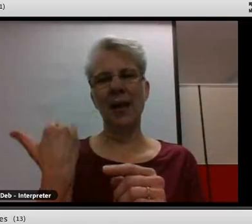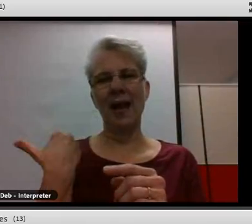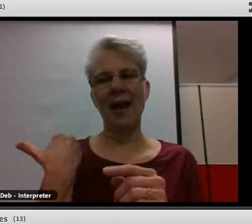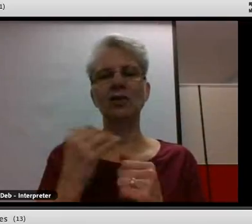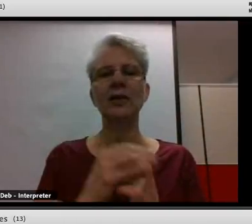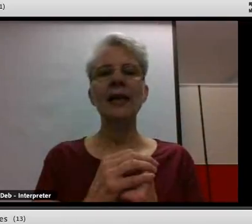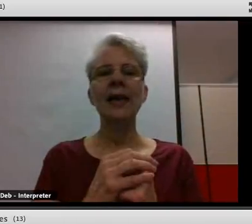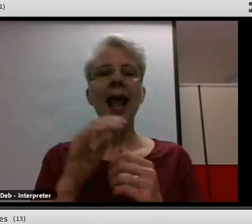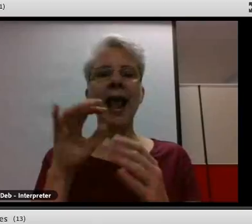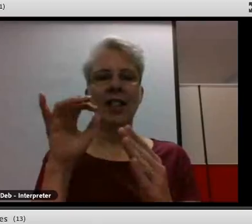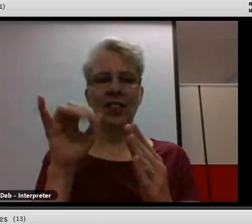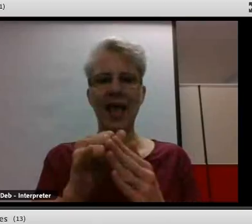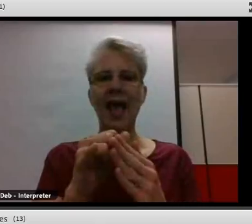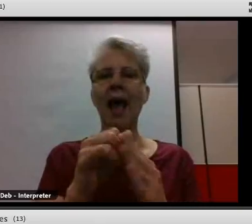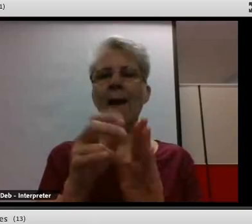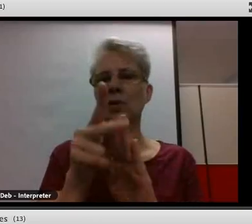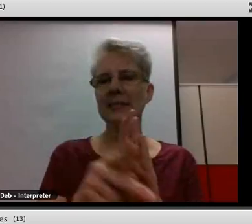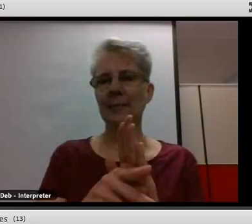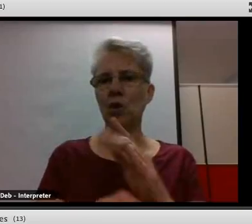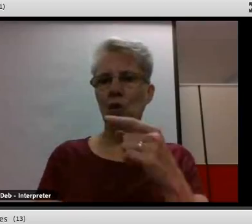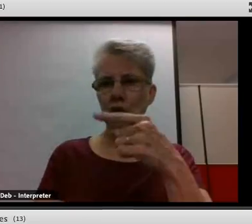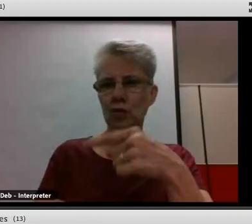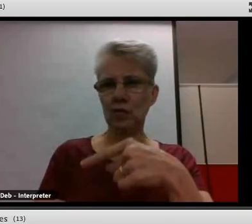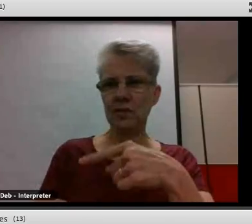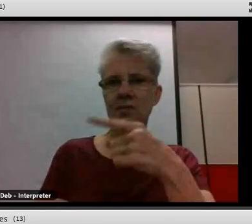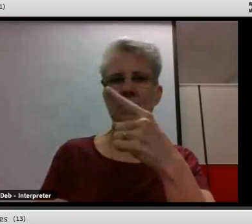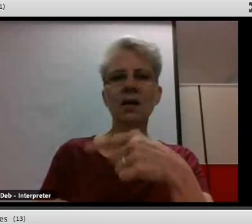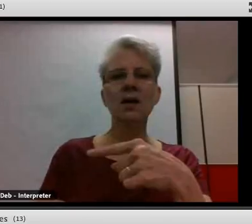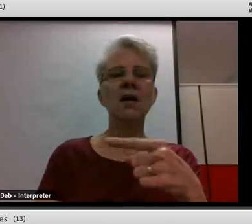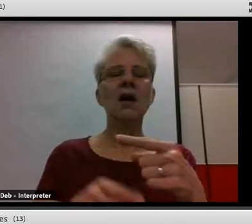and find just about a ton of these. So...